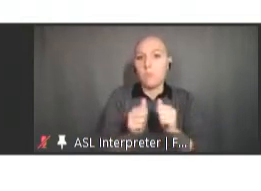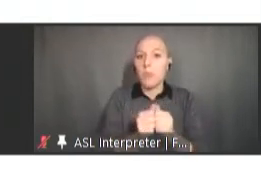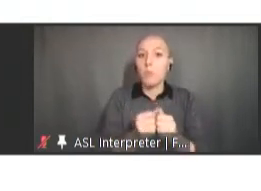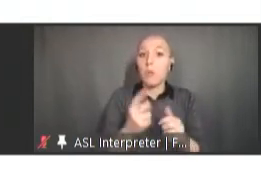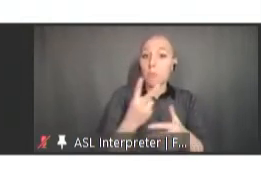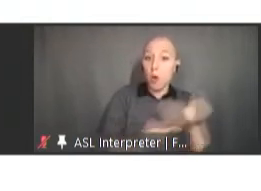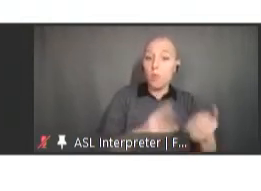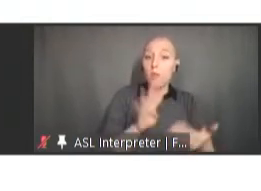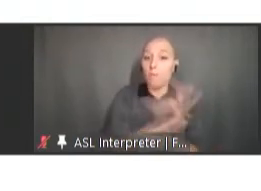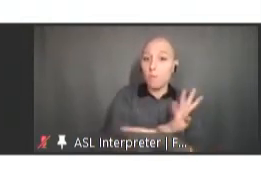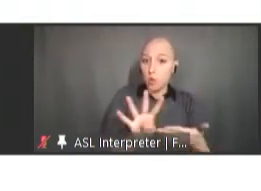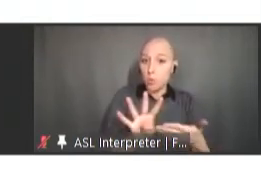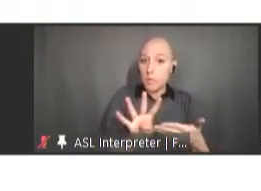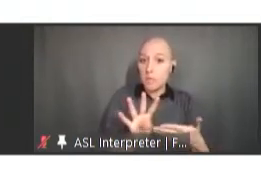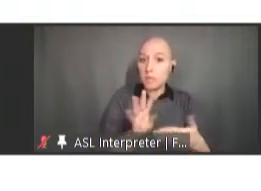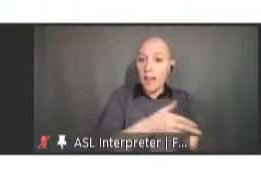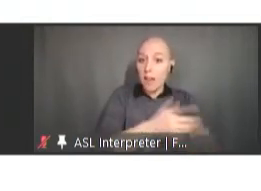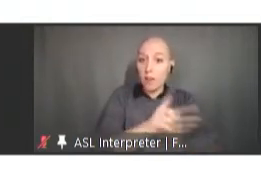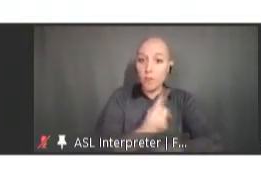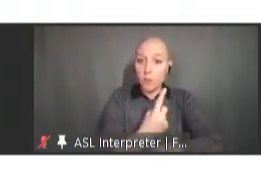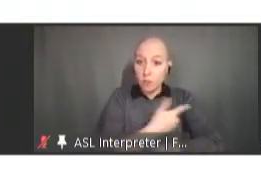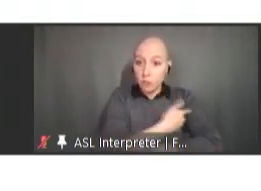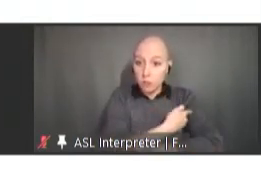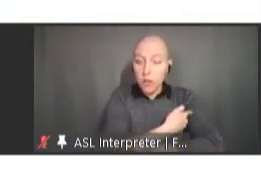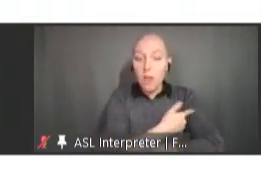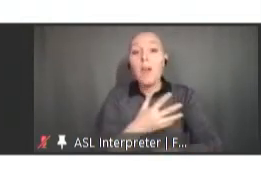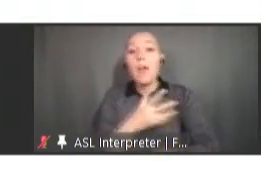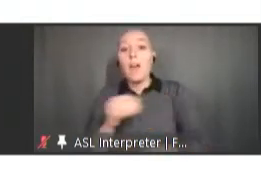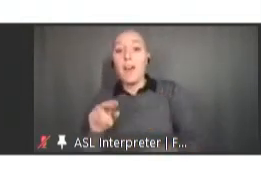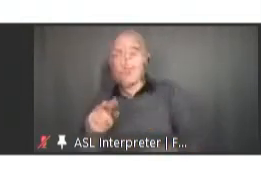and dose two time points for each antibody marker,